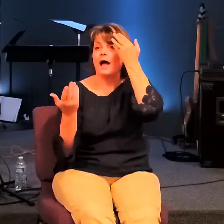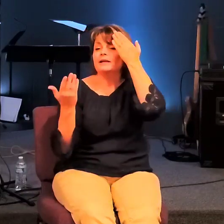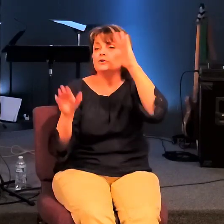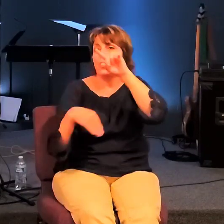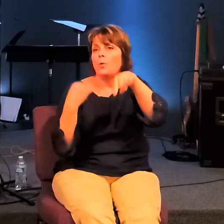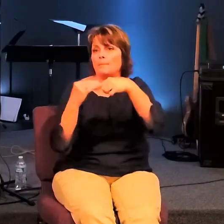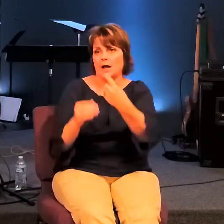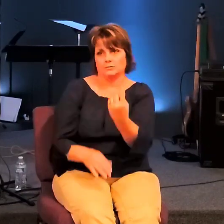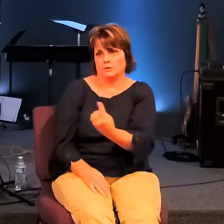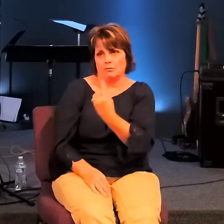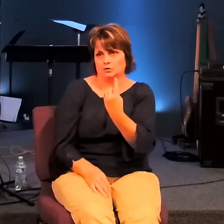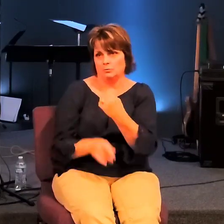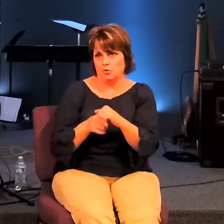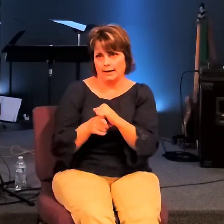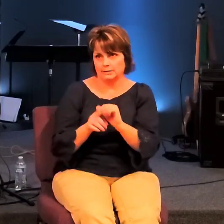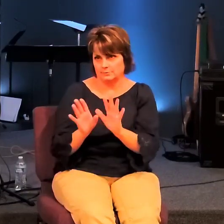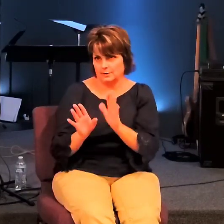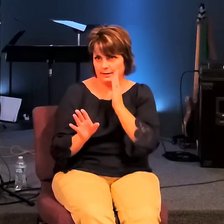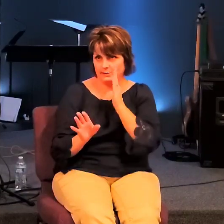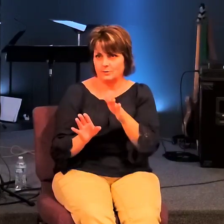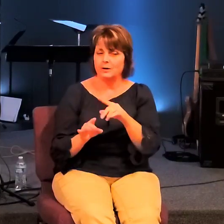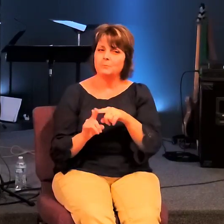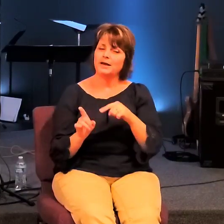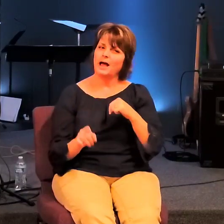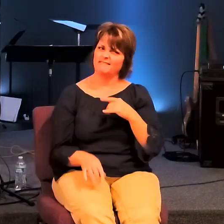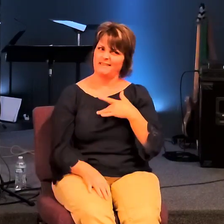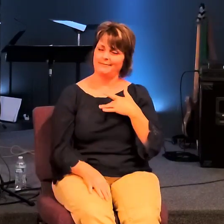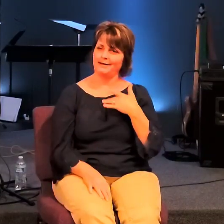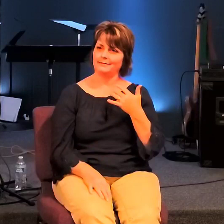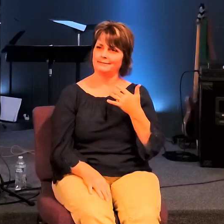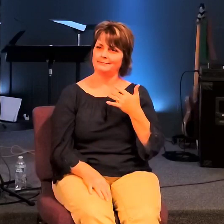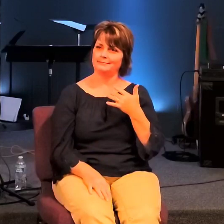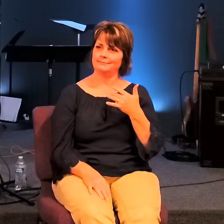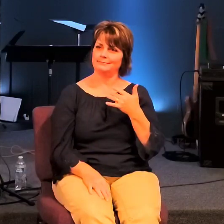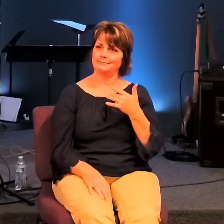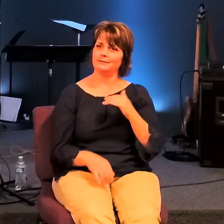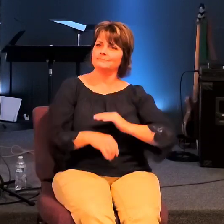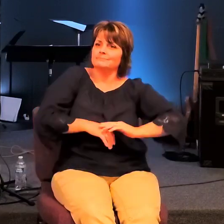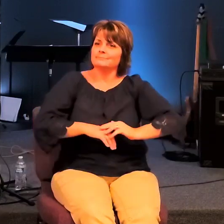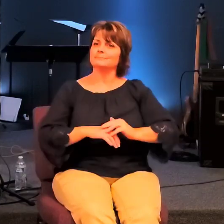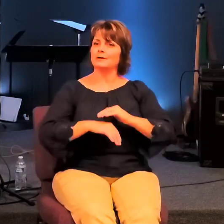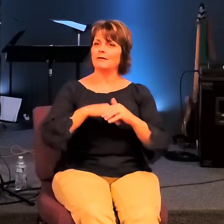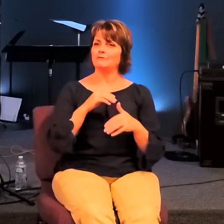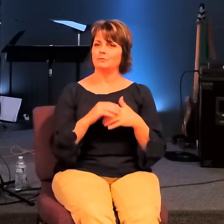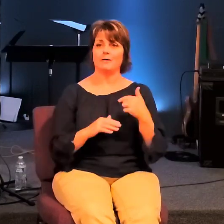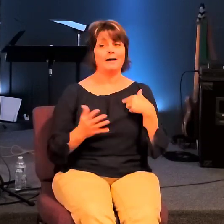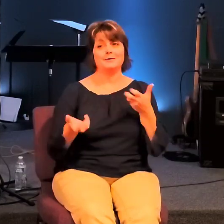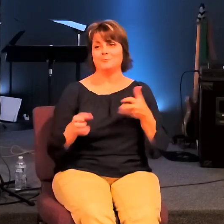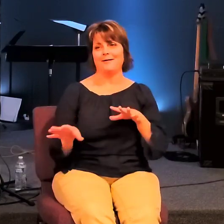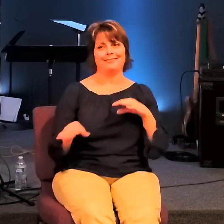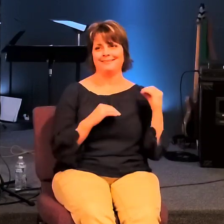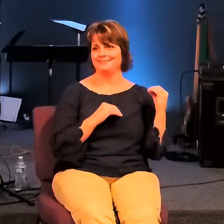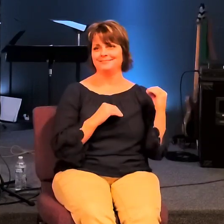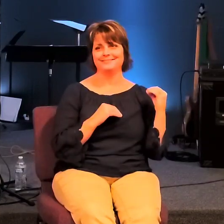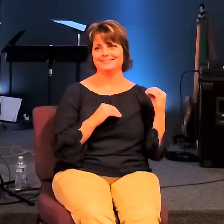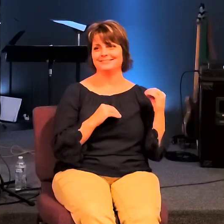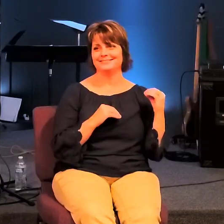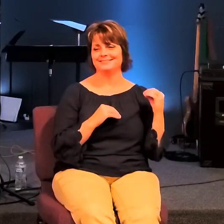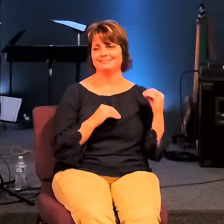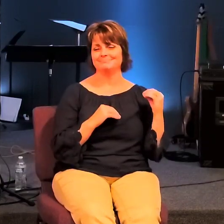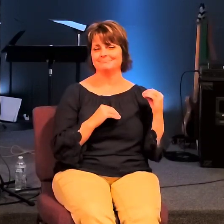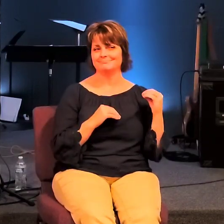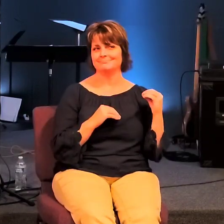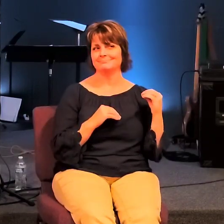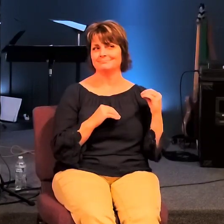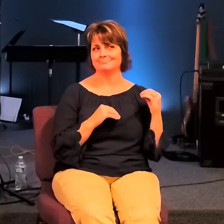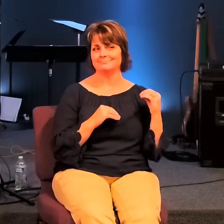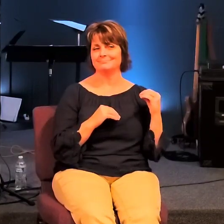but I didn't want to leave and I felt so good and then I go back to work and you know but